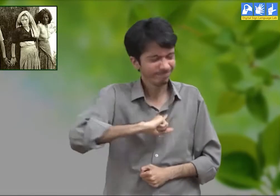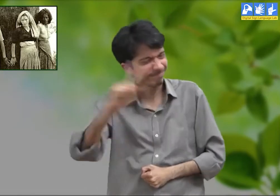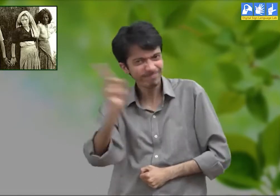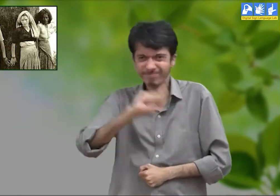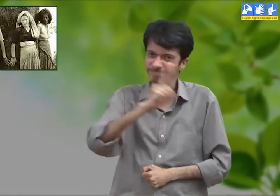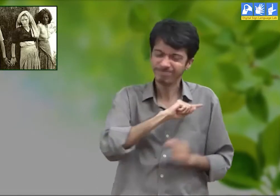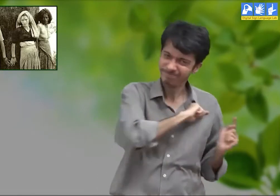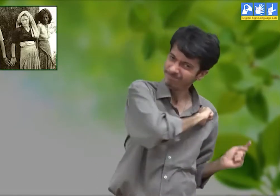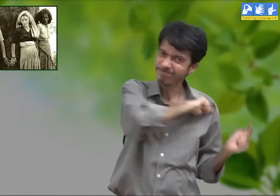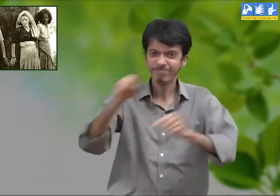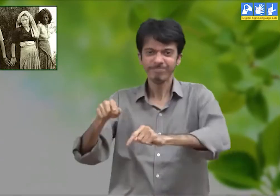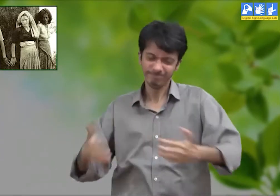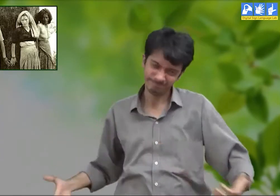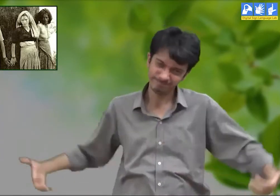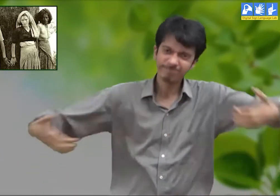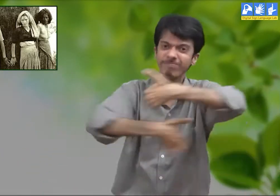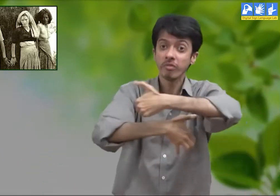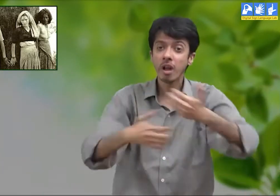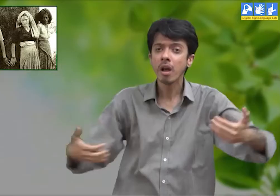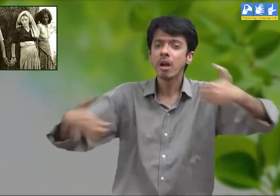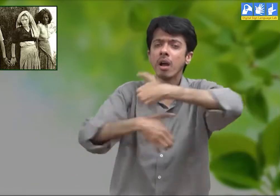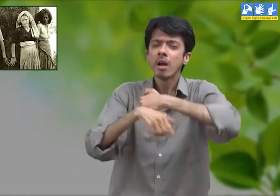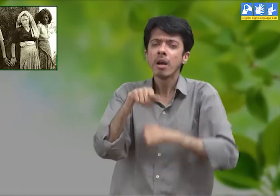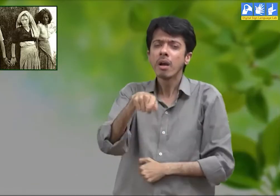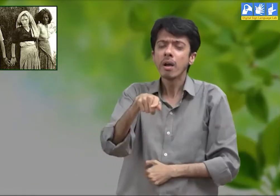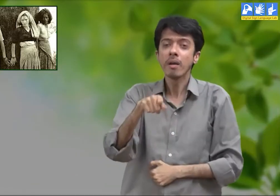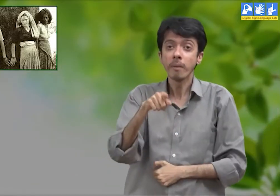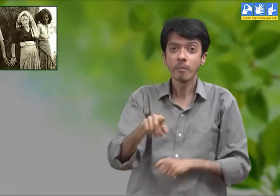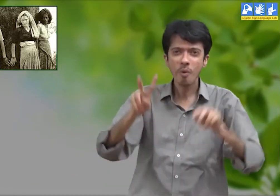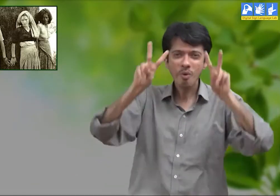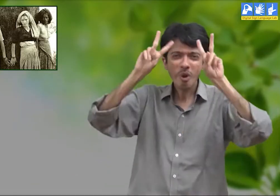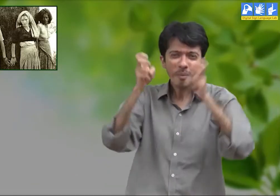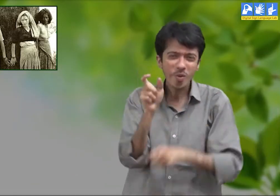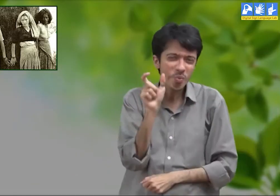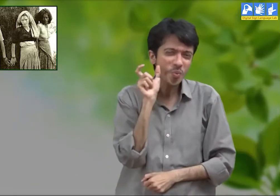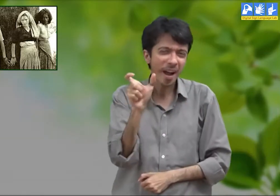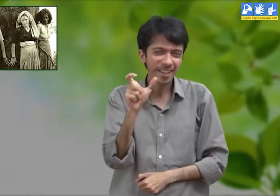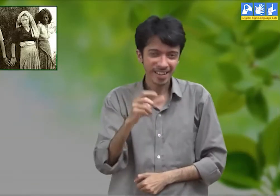to allot forest land to sports goods company. The villagers formed circles around the trees and they hugged the trees.